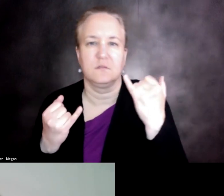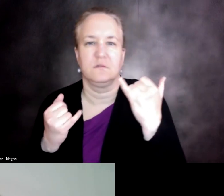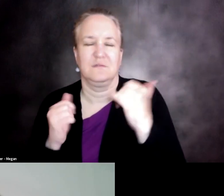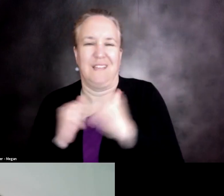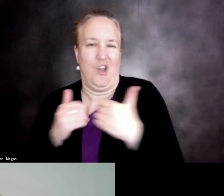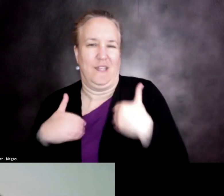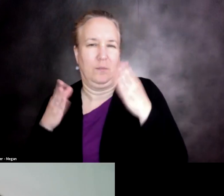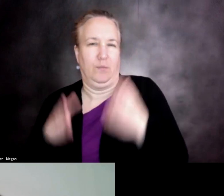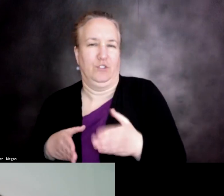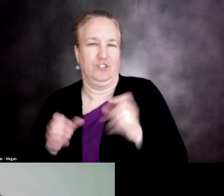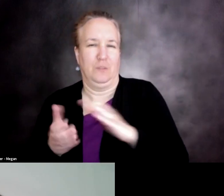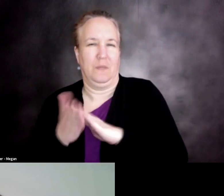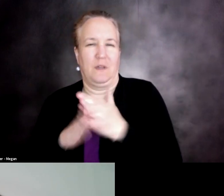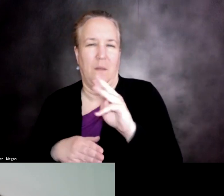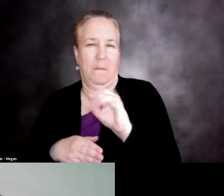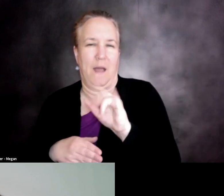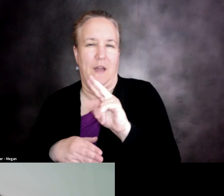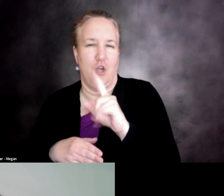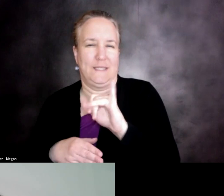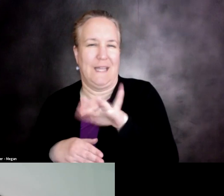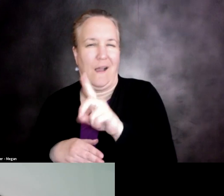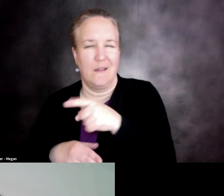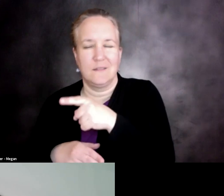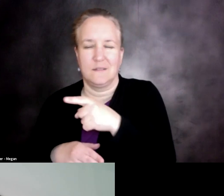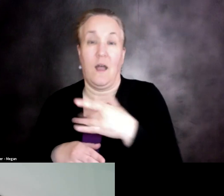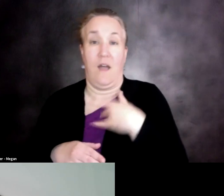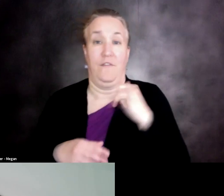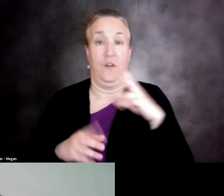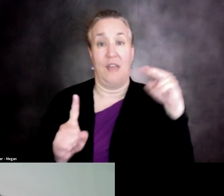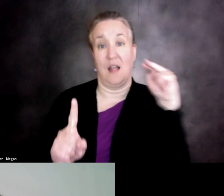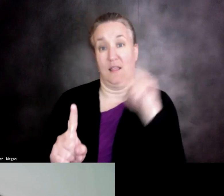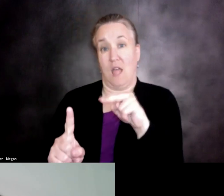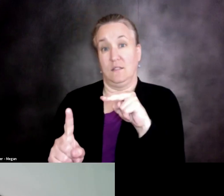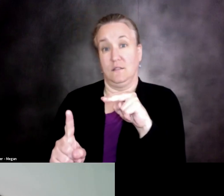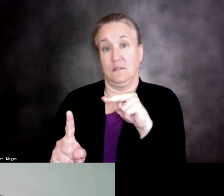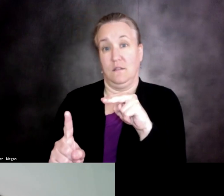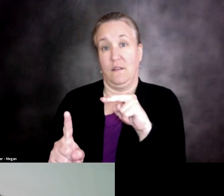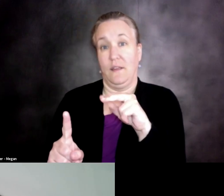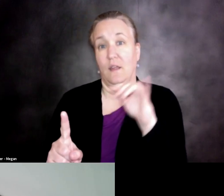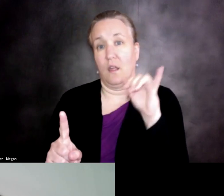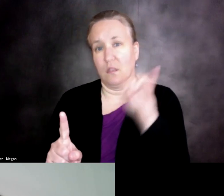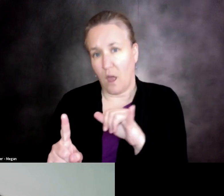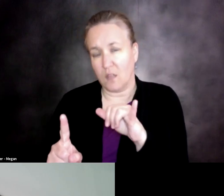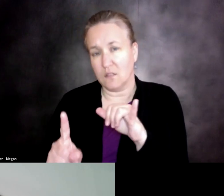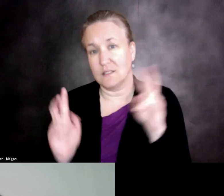I thought that particular lens, that particular subject,